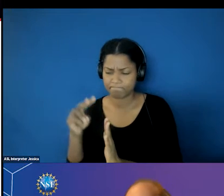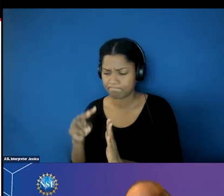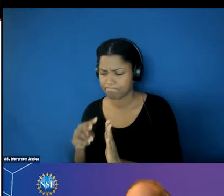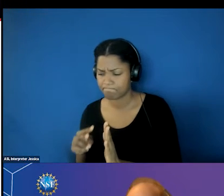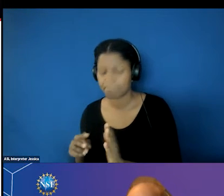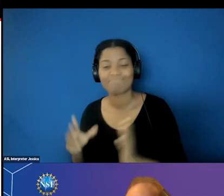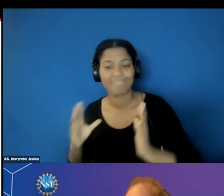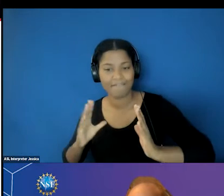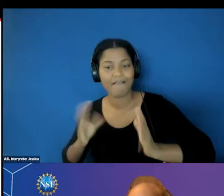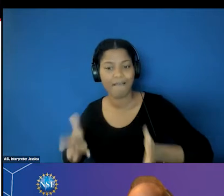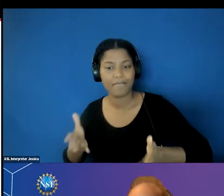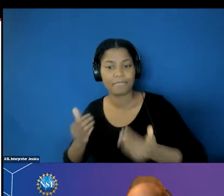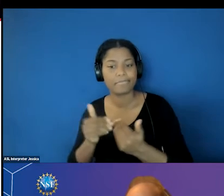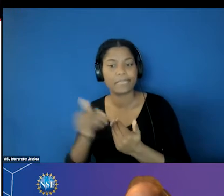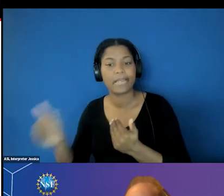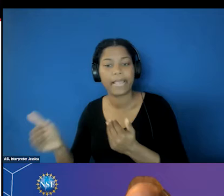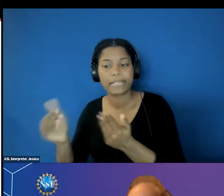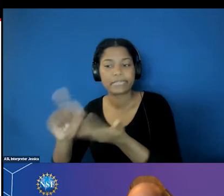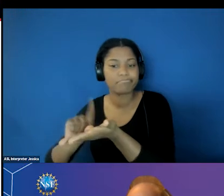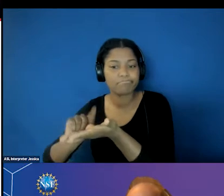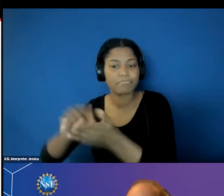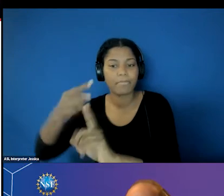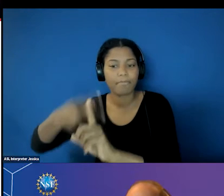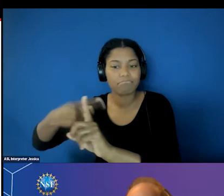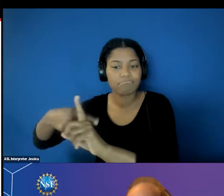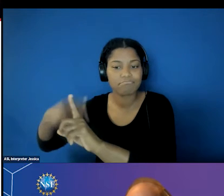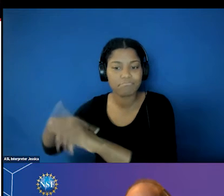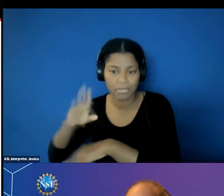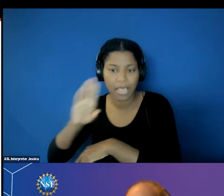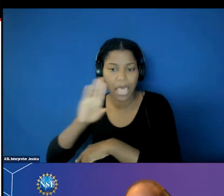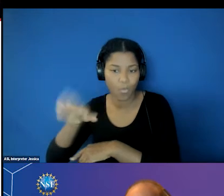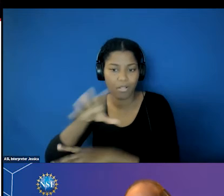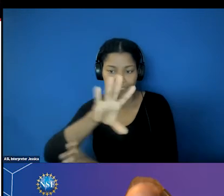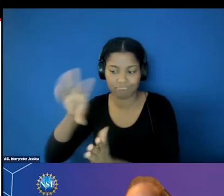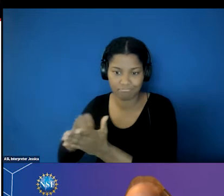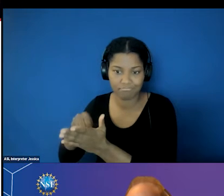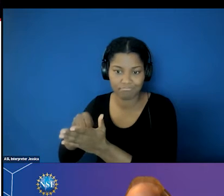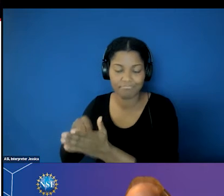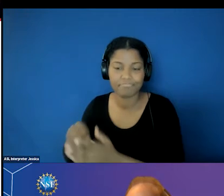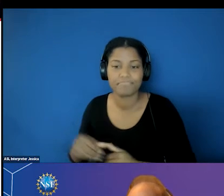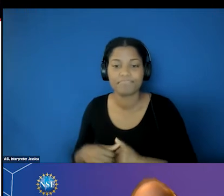We'll put this in the next monthly installment of our research journal."